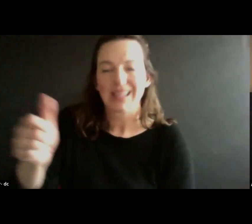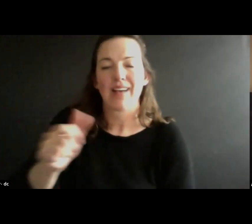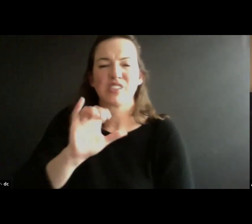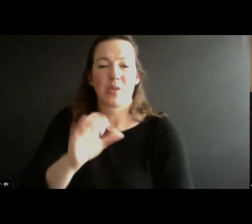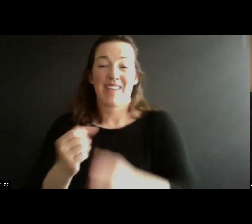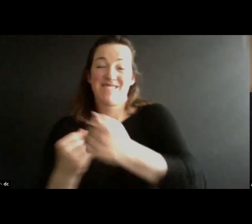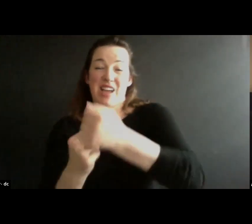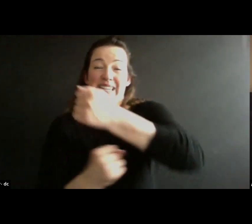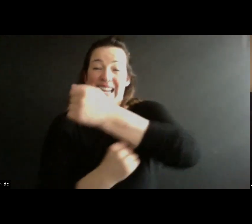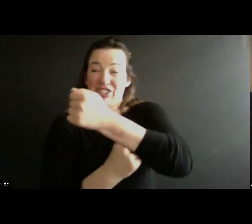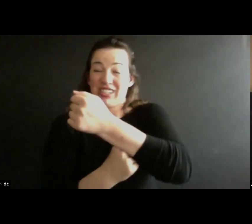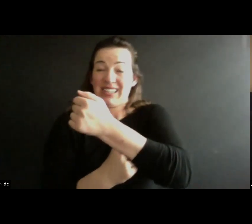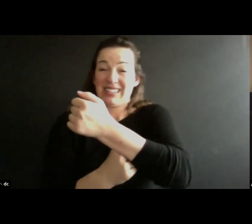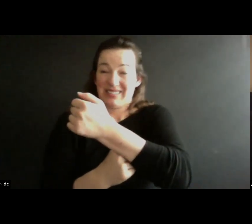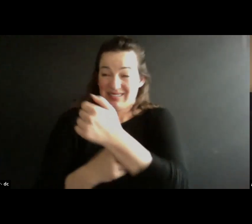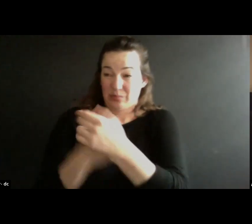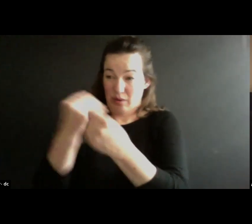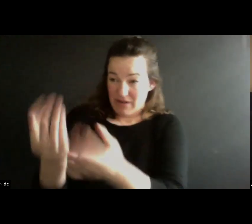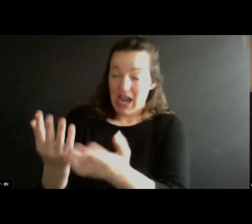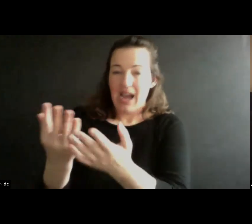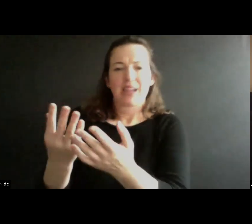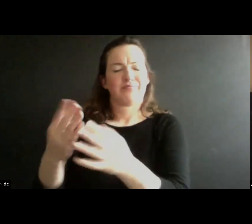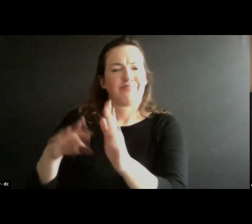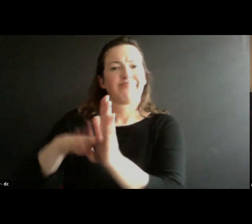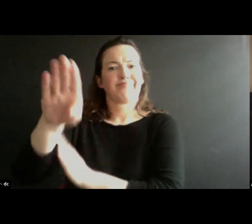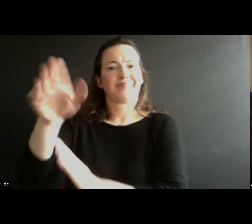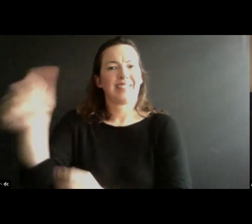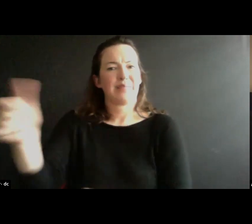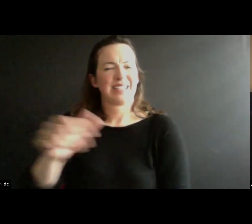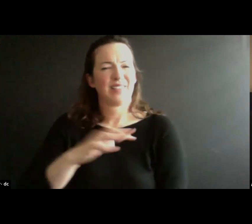foundational skills that you're providing are being put to very good use. Of course.